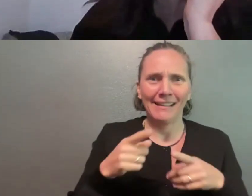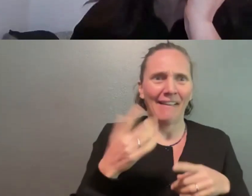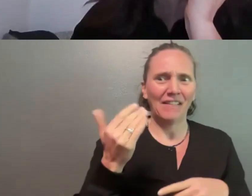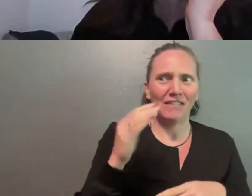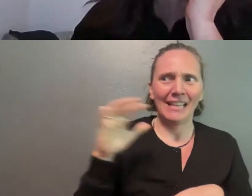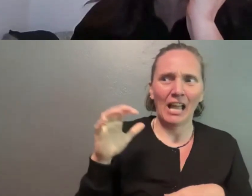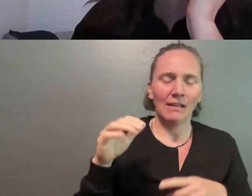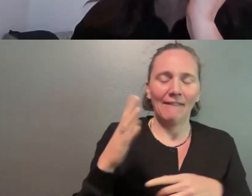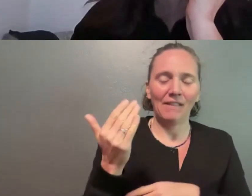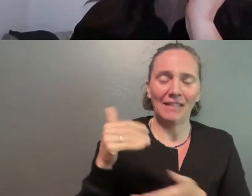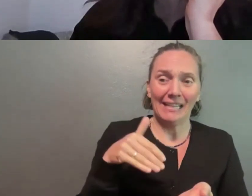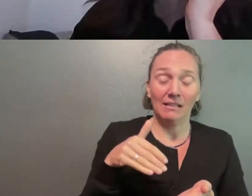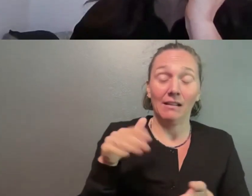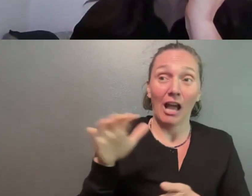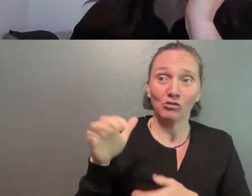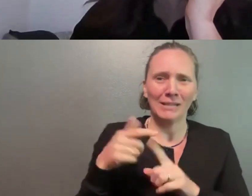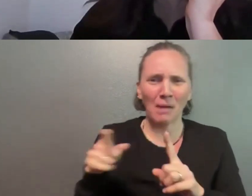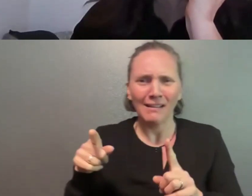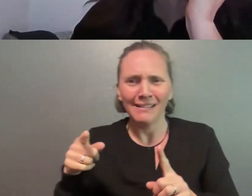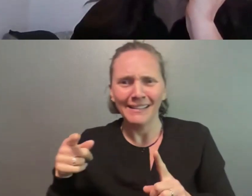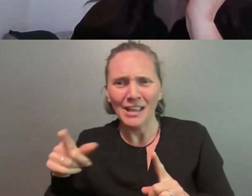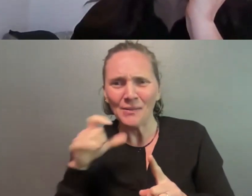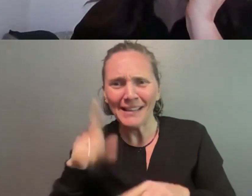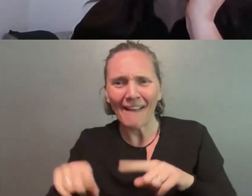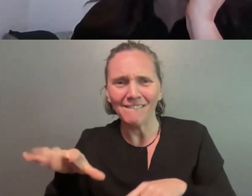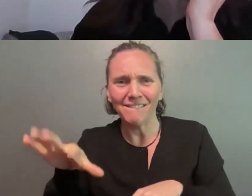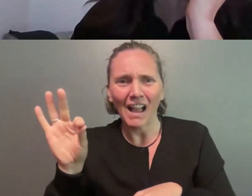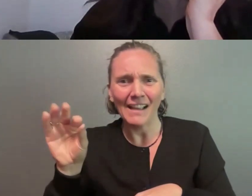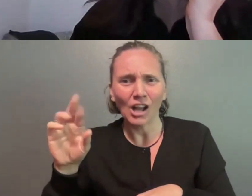Standards don't include success for growth like saving for a home, saving for education.